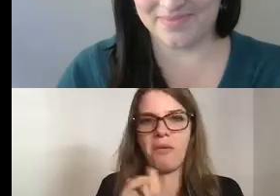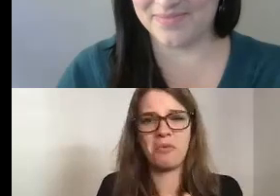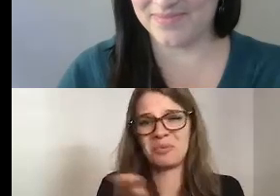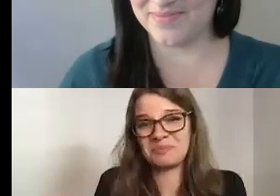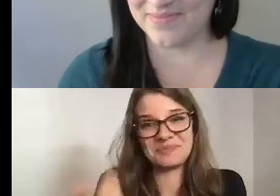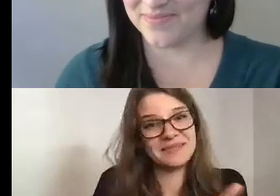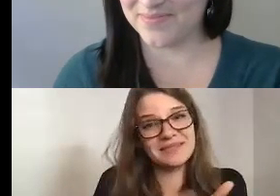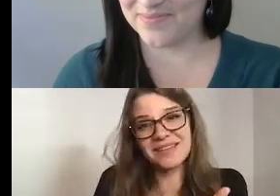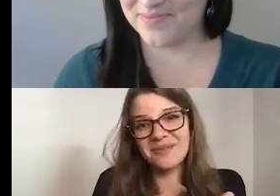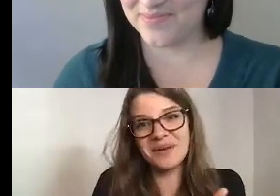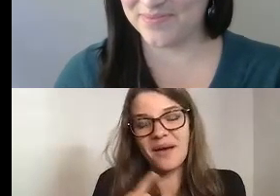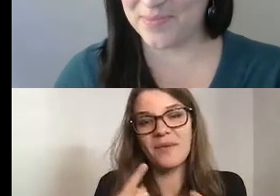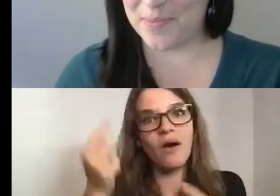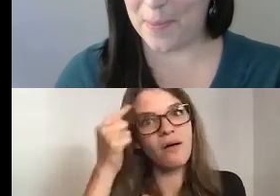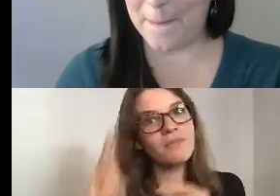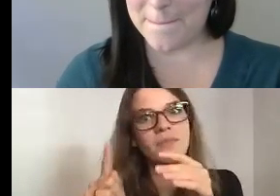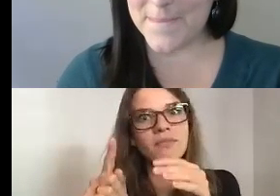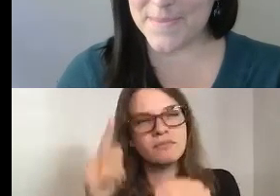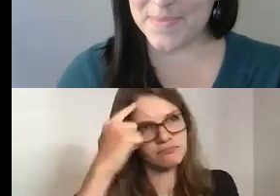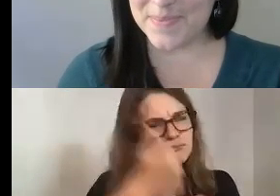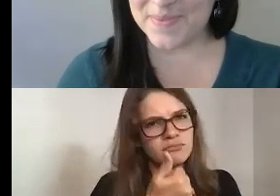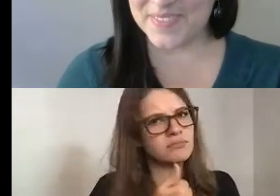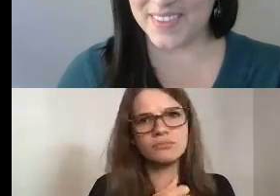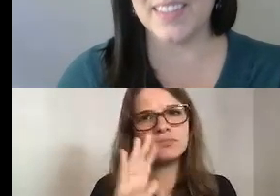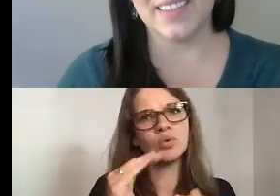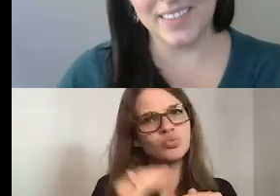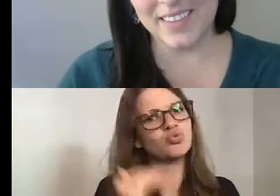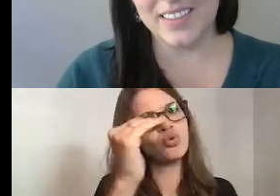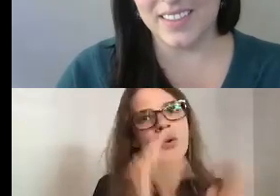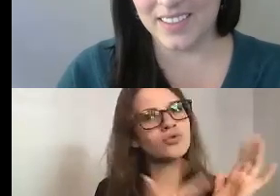know this thought or this idea that you know oh there's too much screen time or things like that